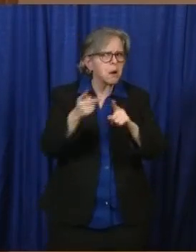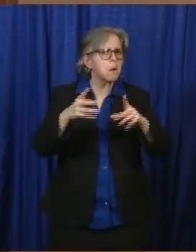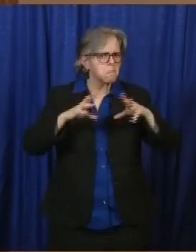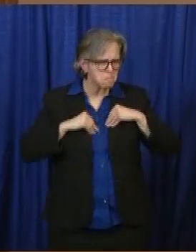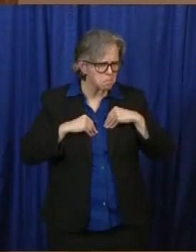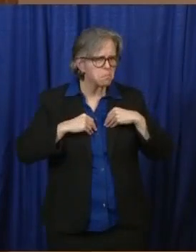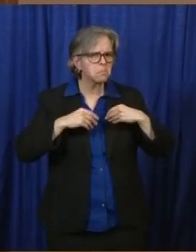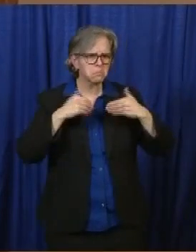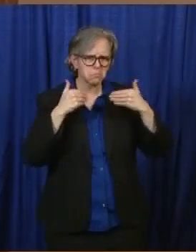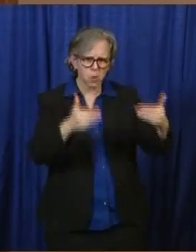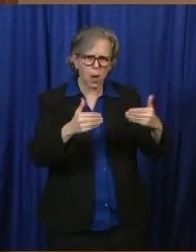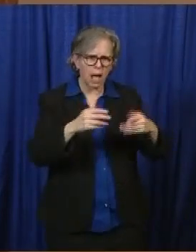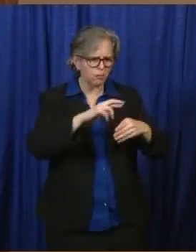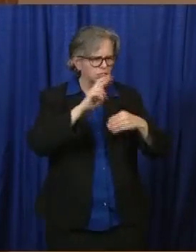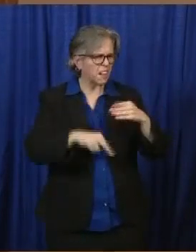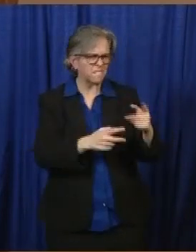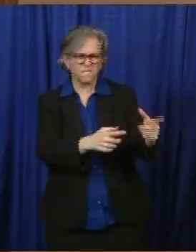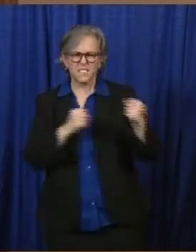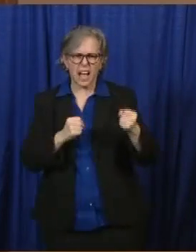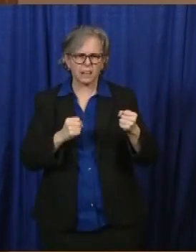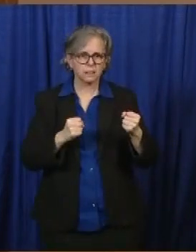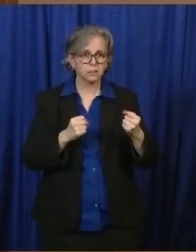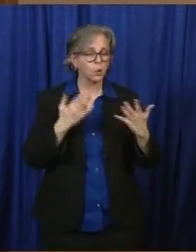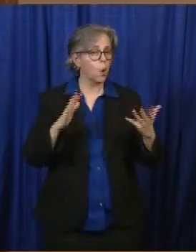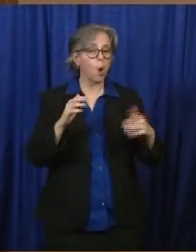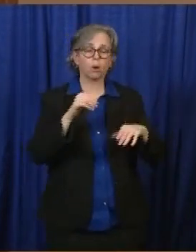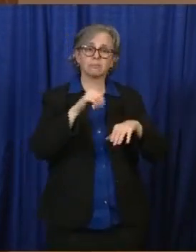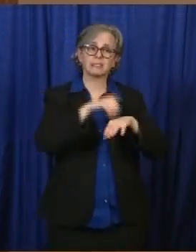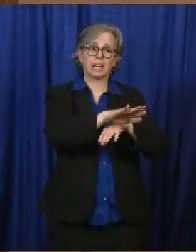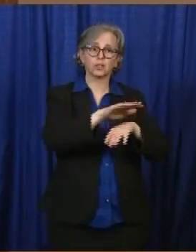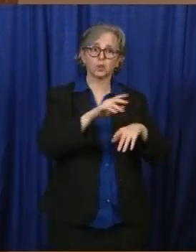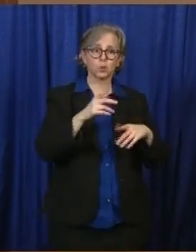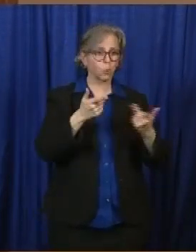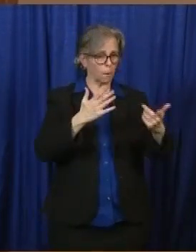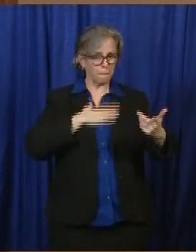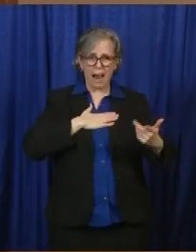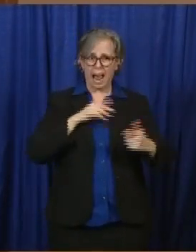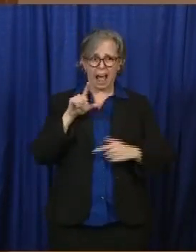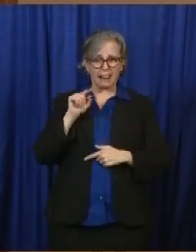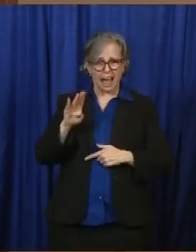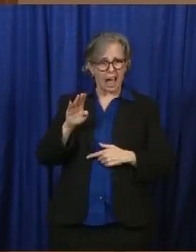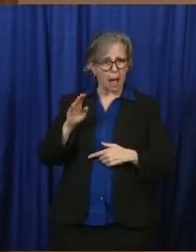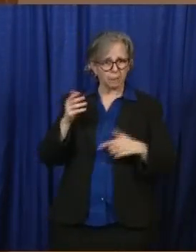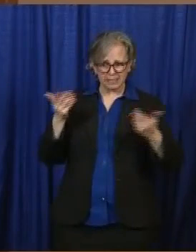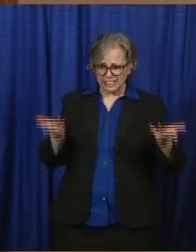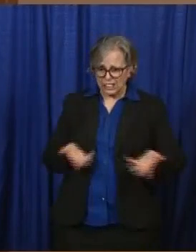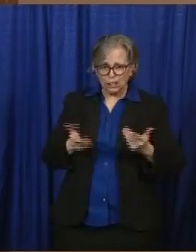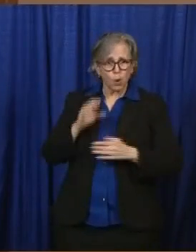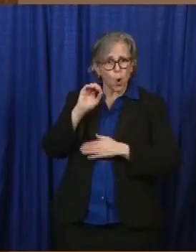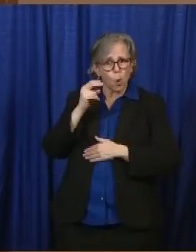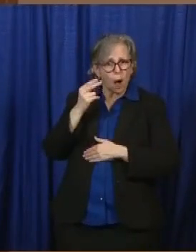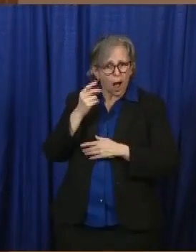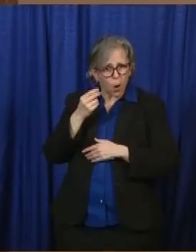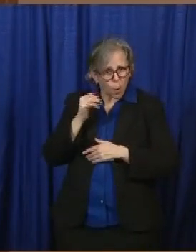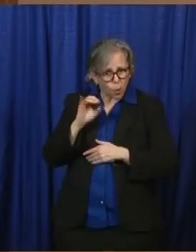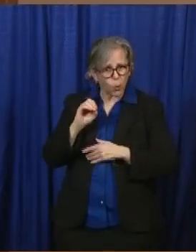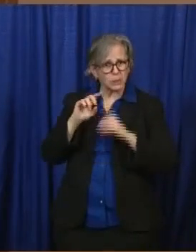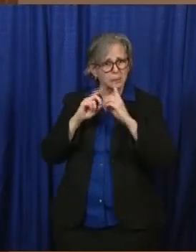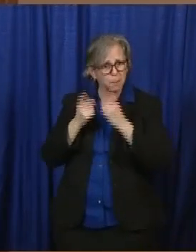MAKE SURE IF YOUR HOSPITAL AND YOUR TESTING SOMEBODY IF YOU WANT TO TURN AND RUN QUICKLY, WE HAVE A COUPLE HOSPITALS IN